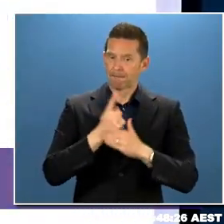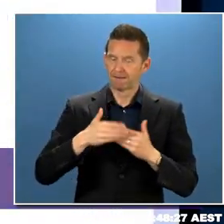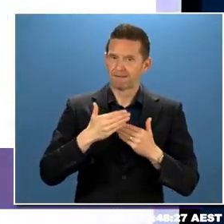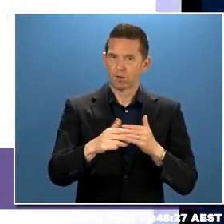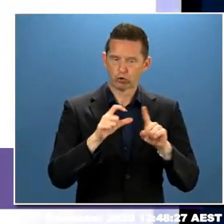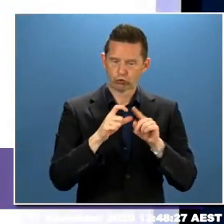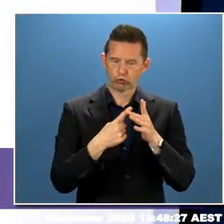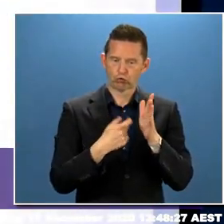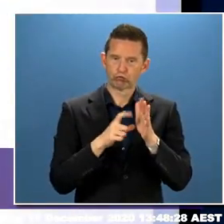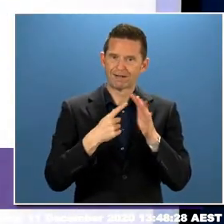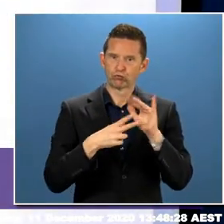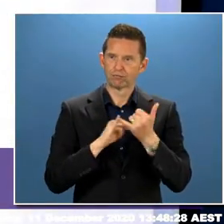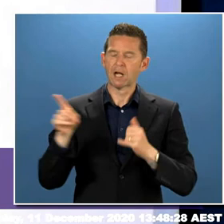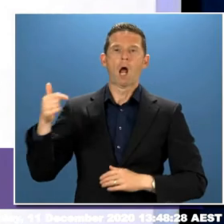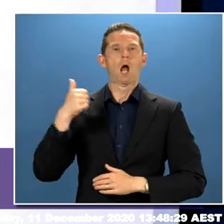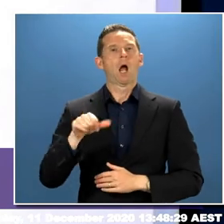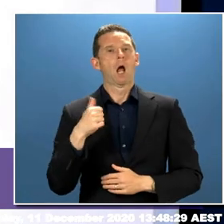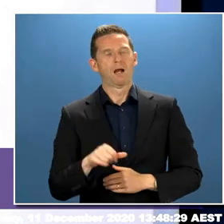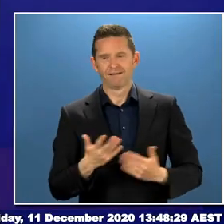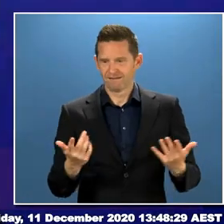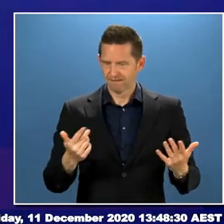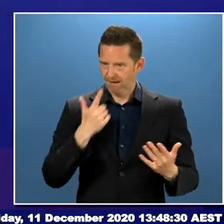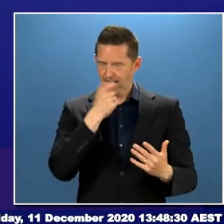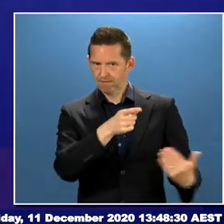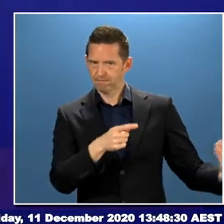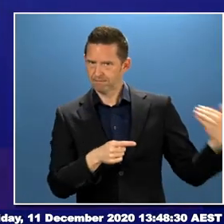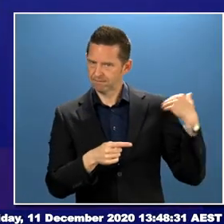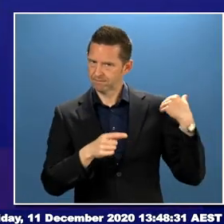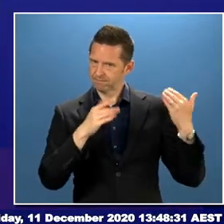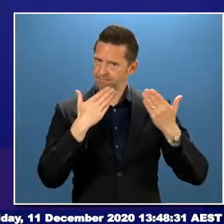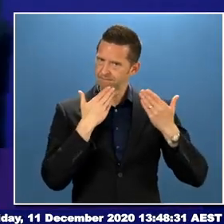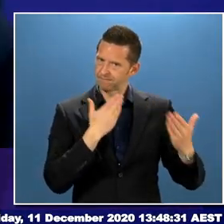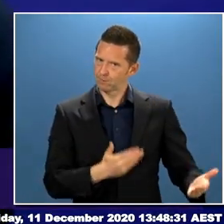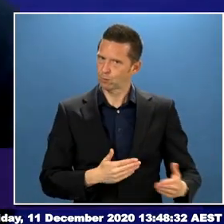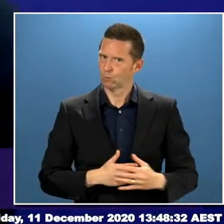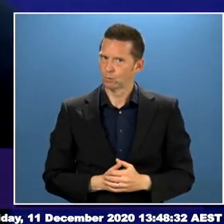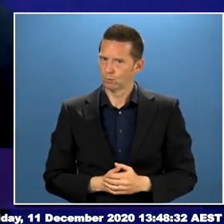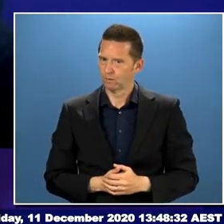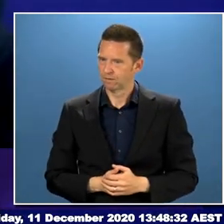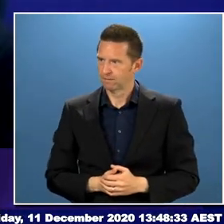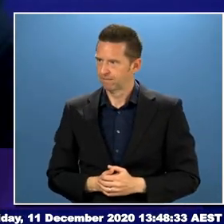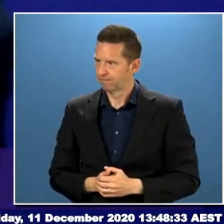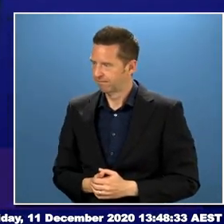I forgot. Right. What would I do without people to remind me what I have to do!